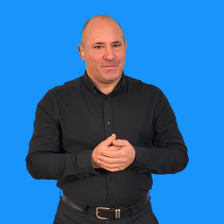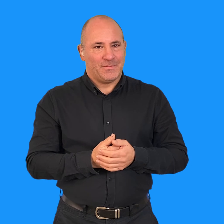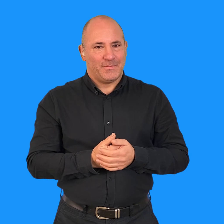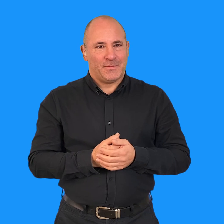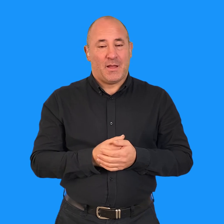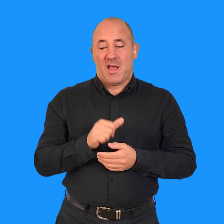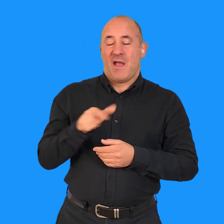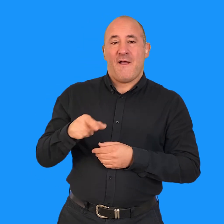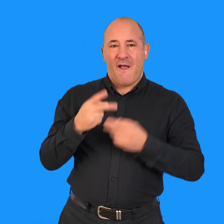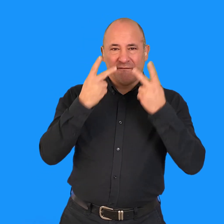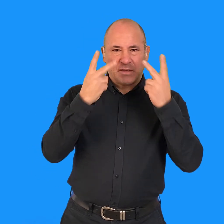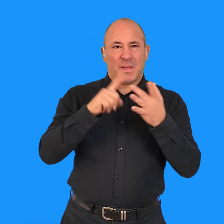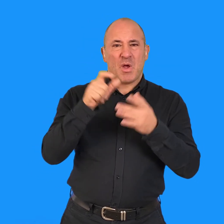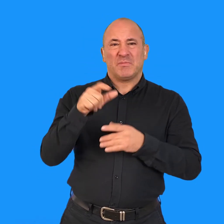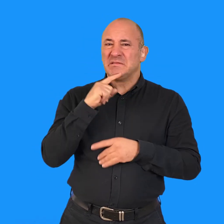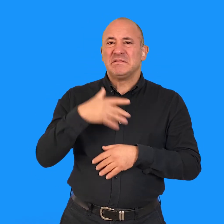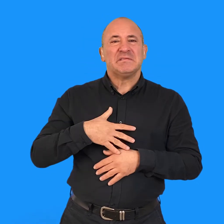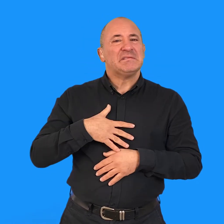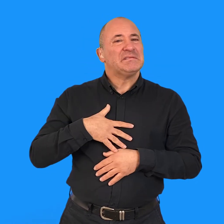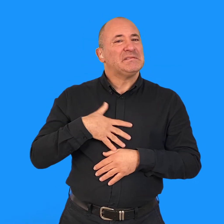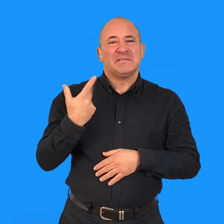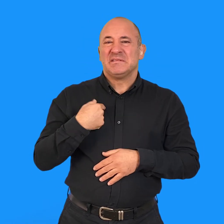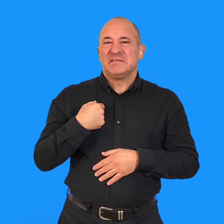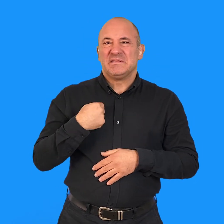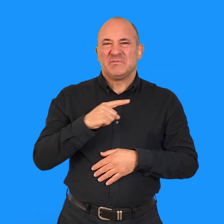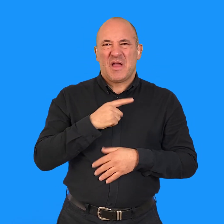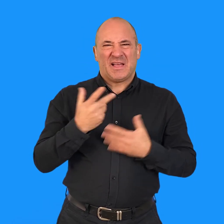The visually impaired person didn't like the experience at all